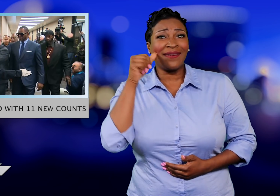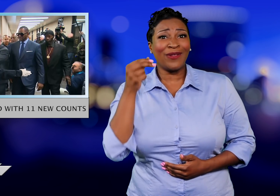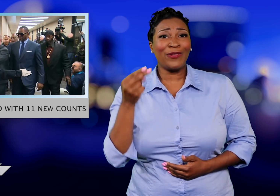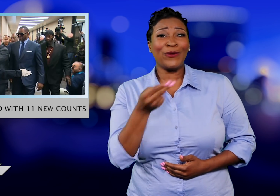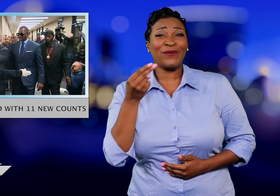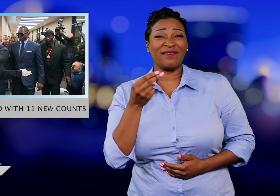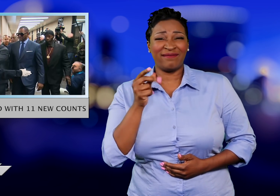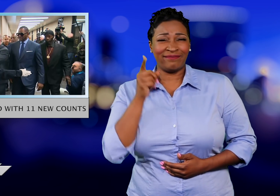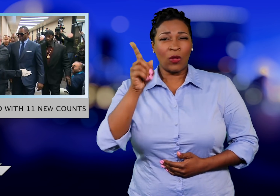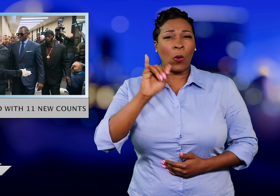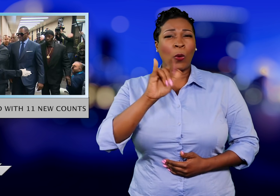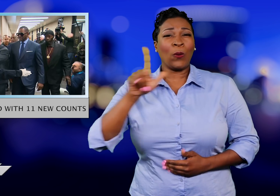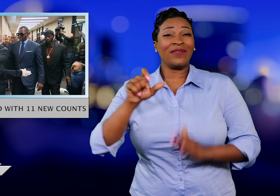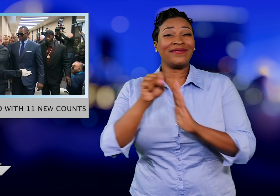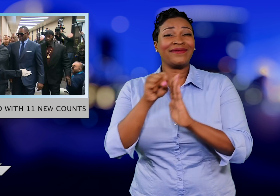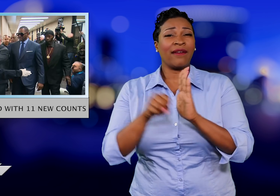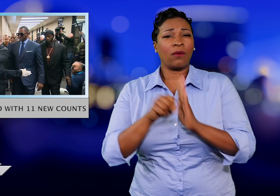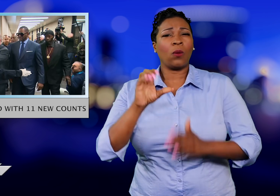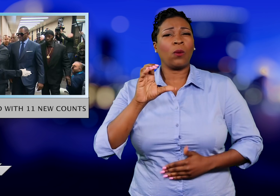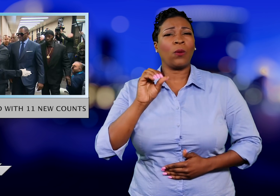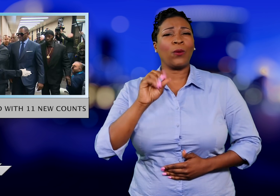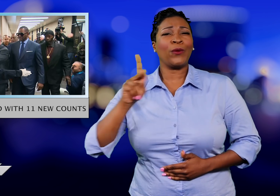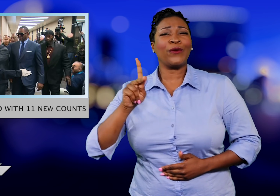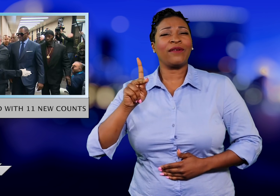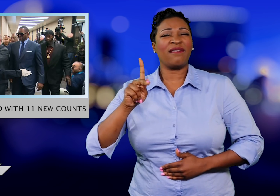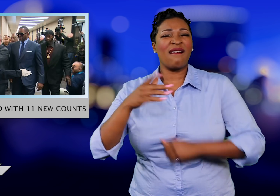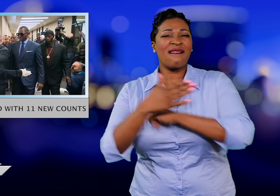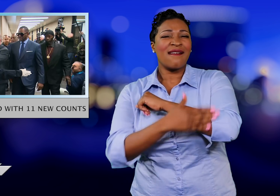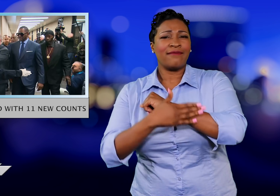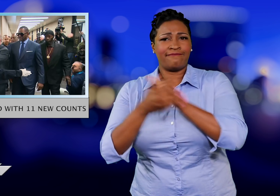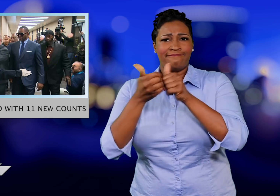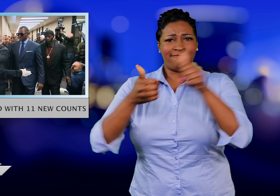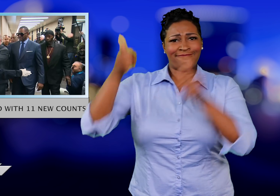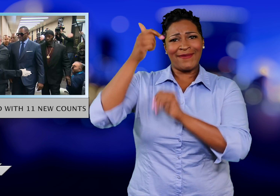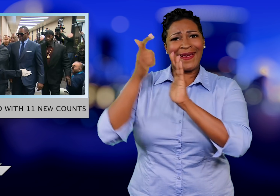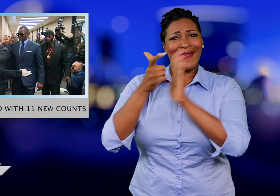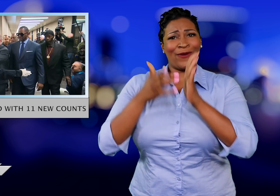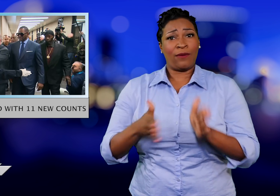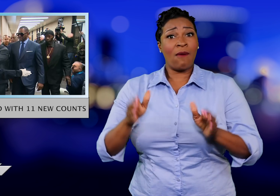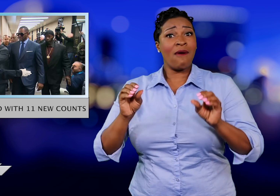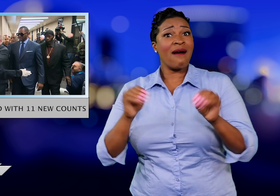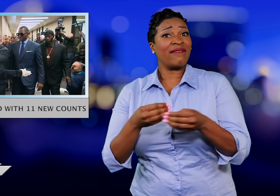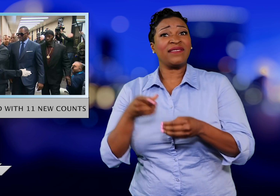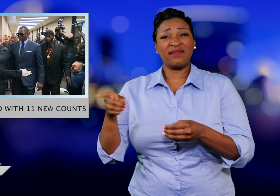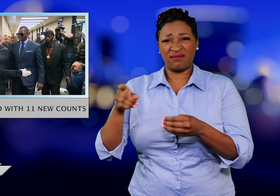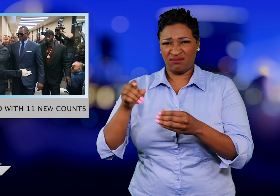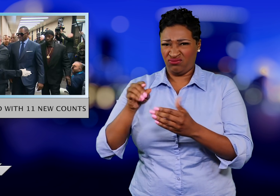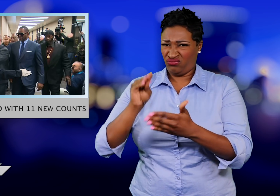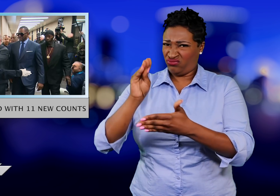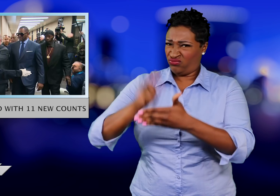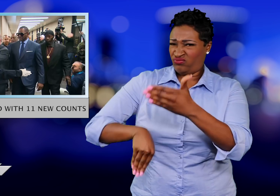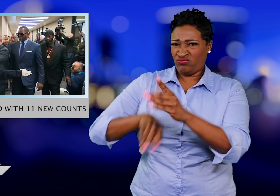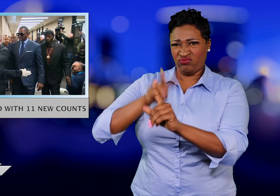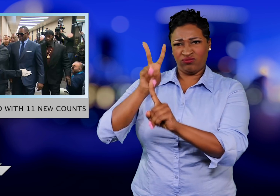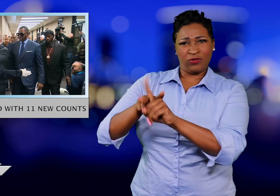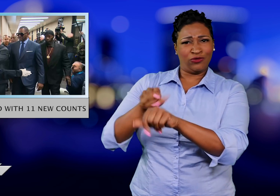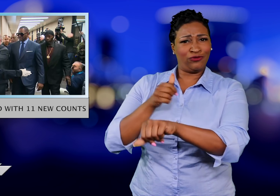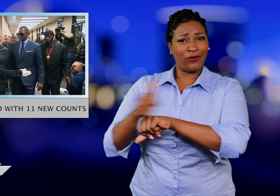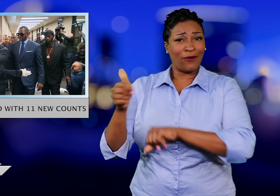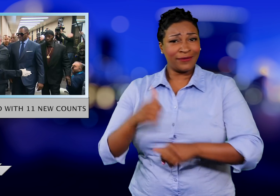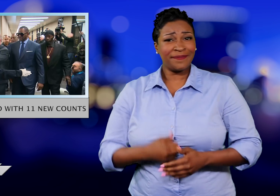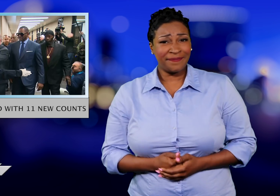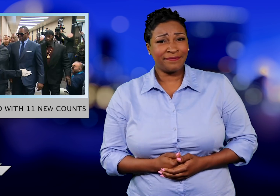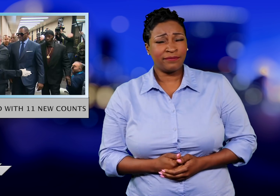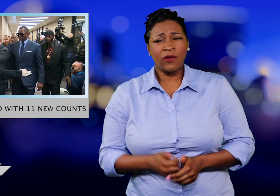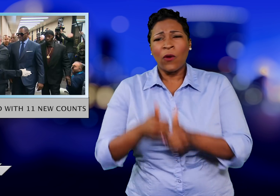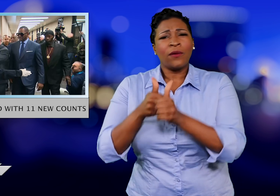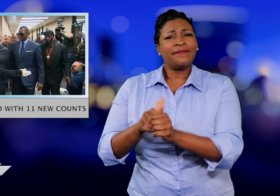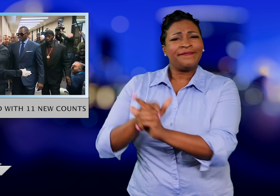The Cook County states Attorney's office filed the charges Thursday in Illinois.